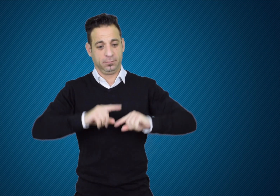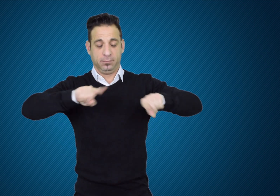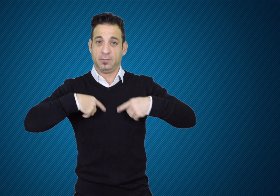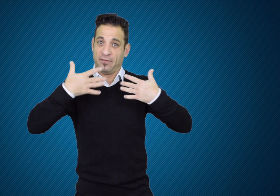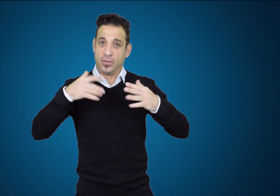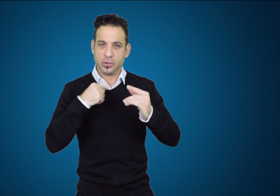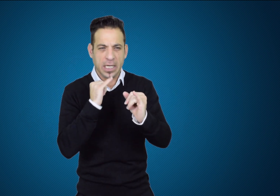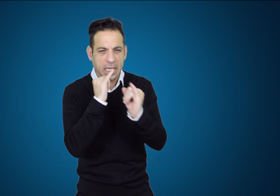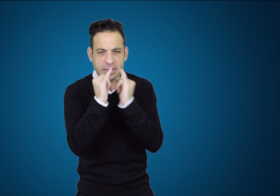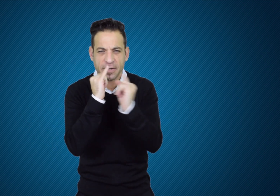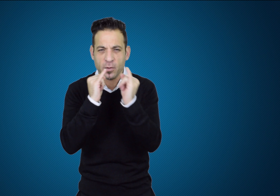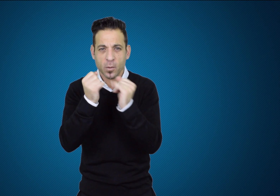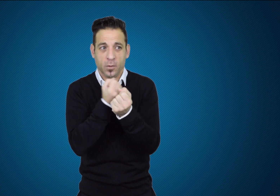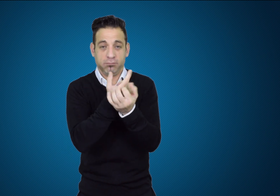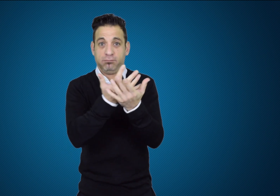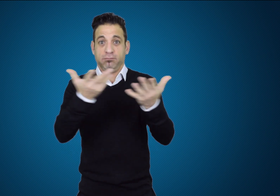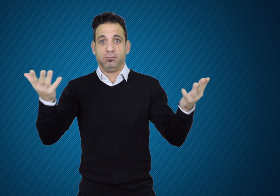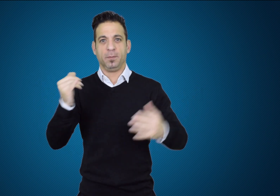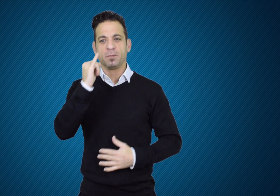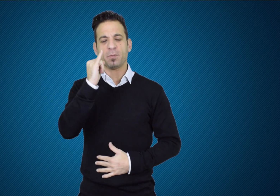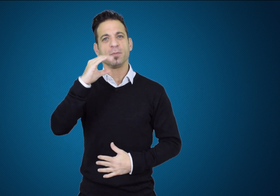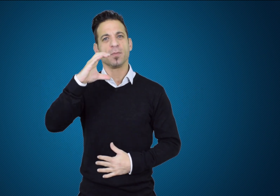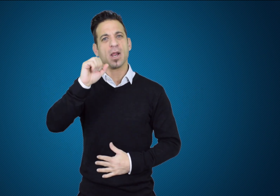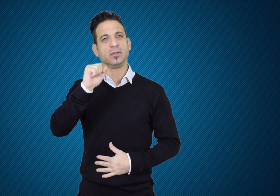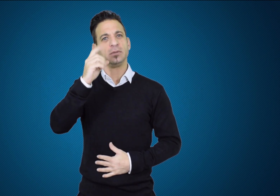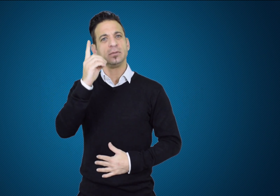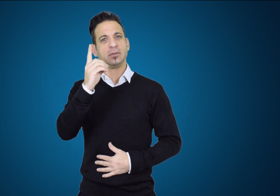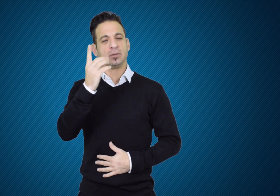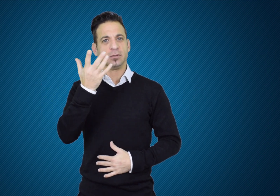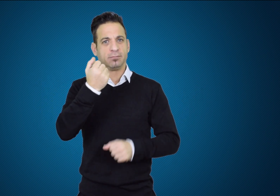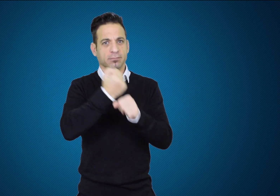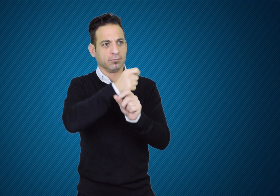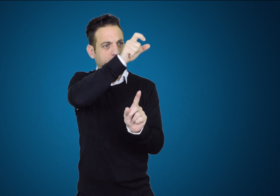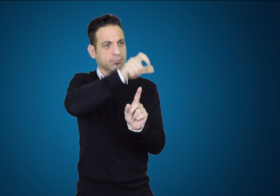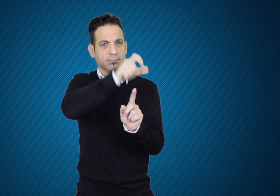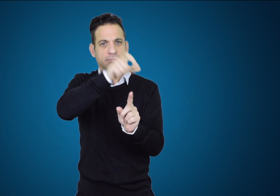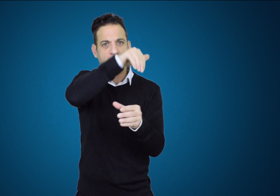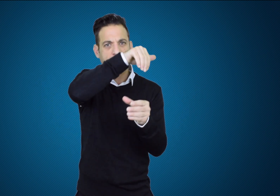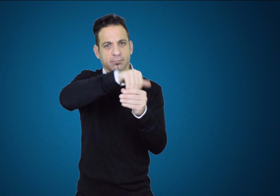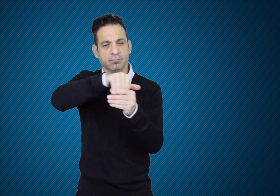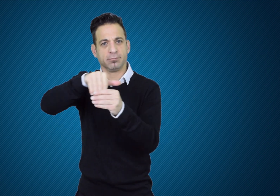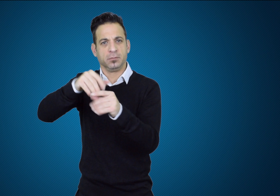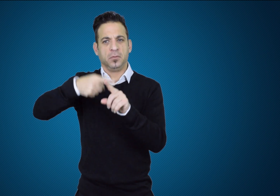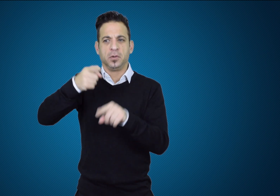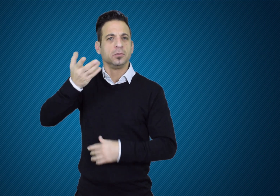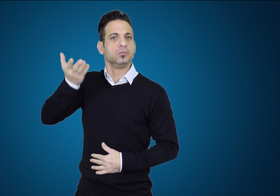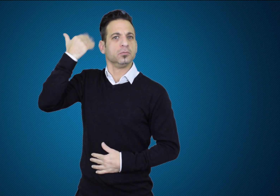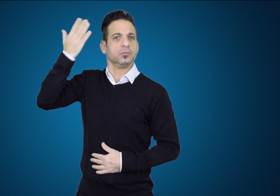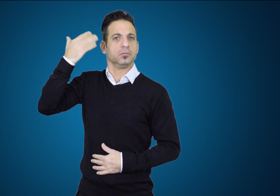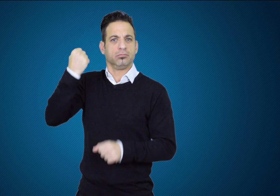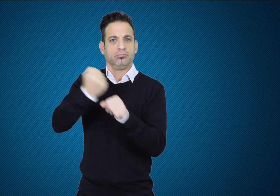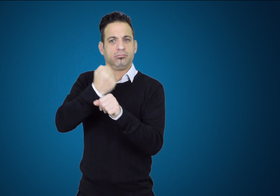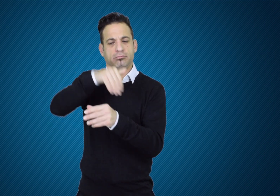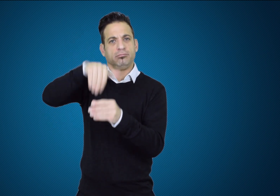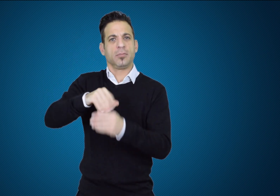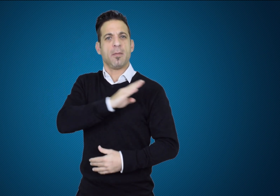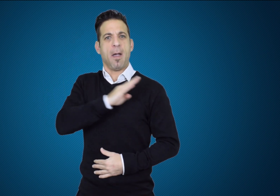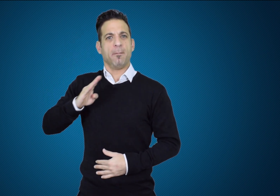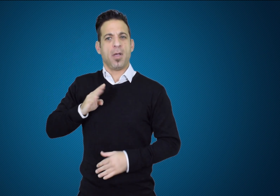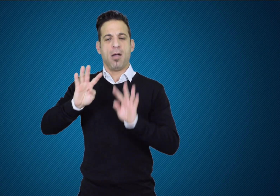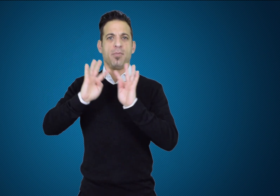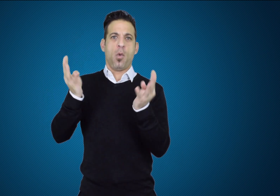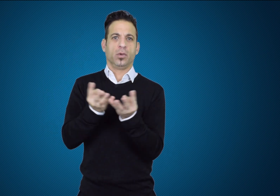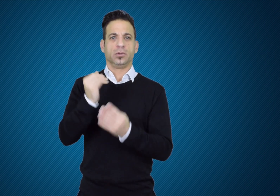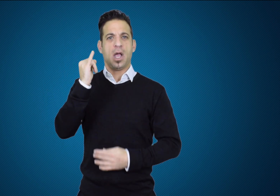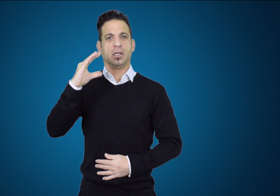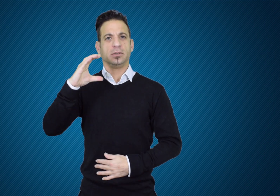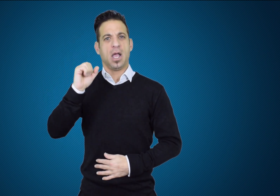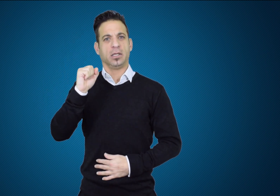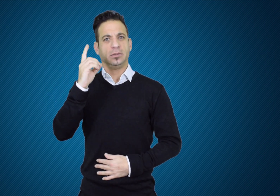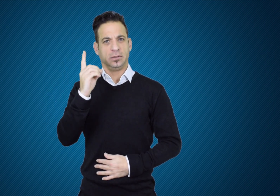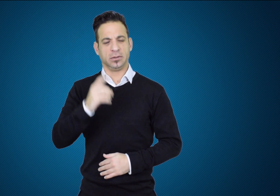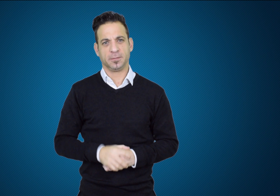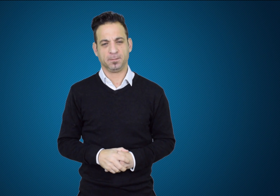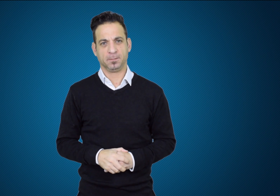We interviewed both ICSD representatives and former ICSD board members